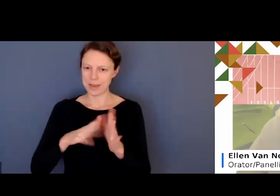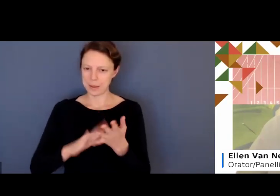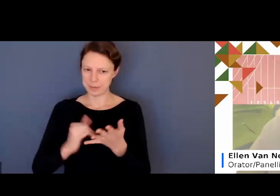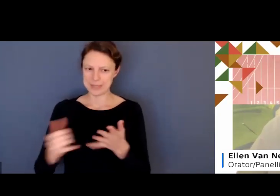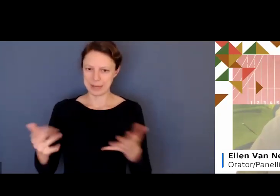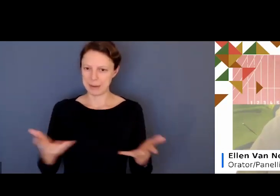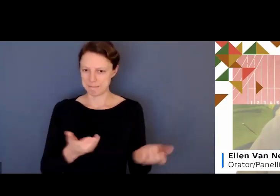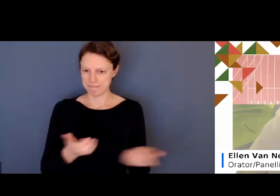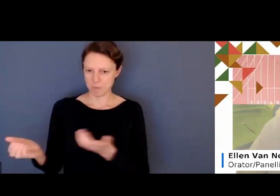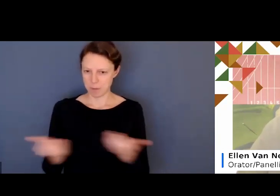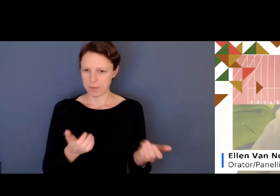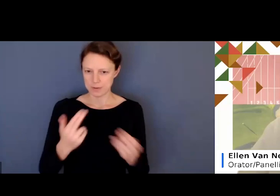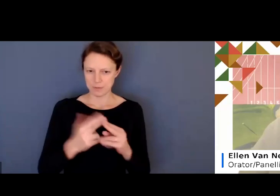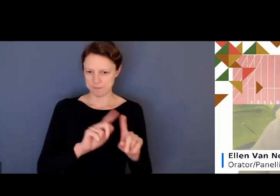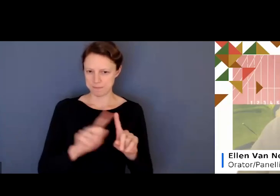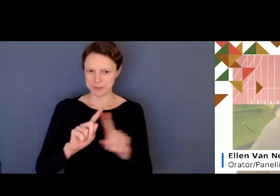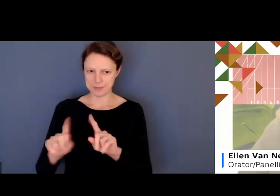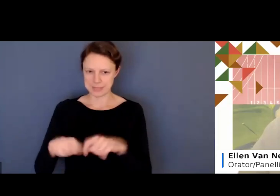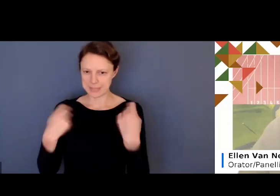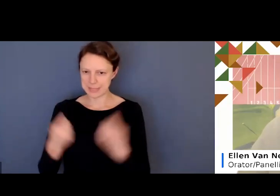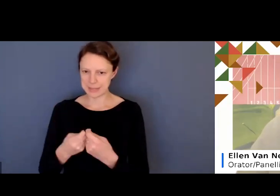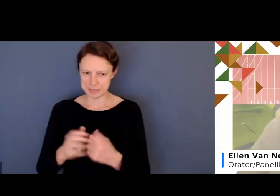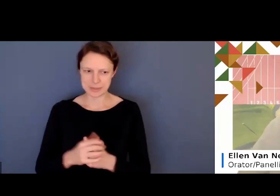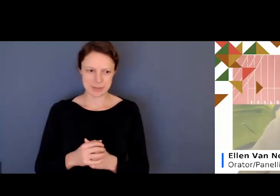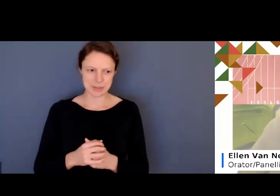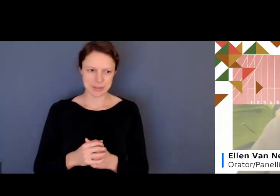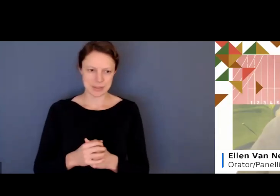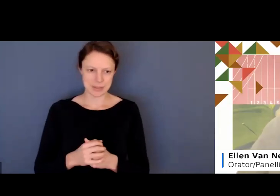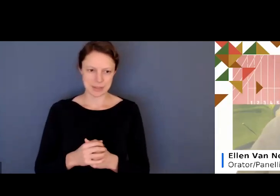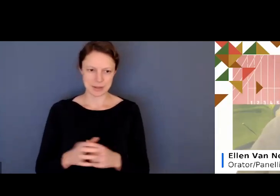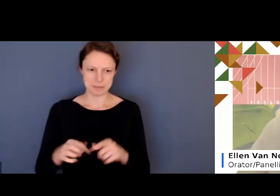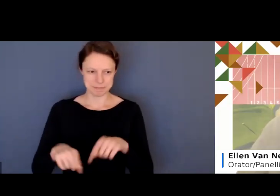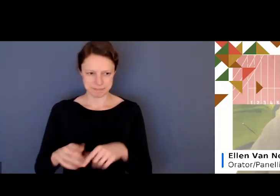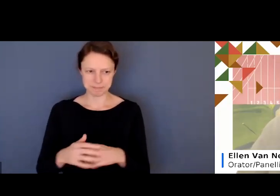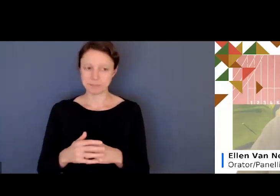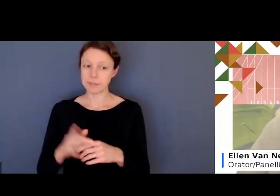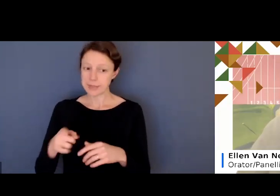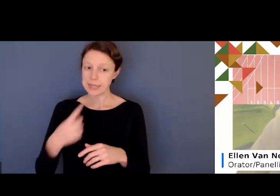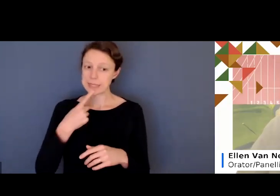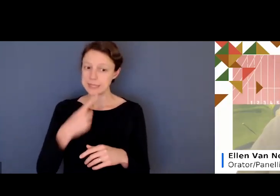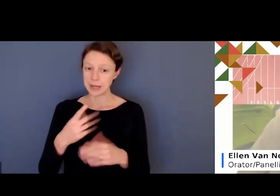faced by players brought entire histories of persecution to the fore. It takes us